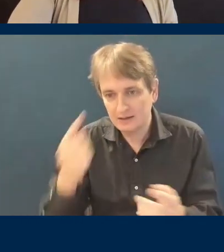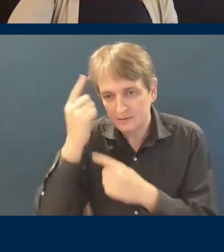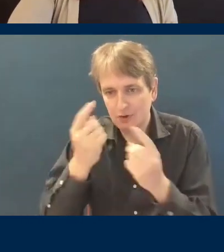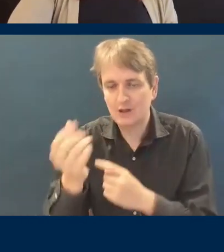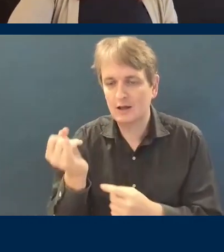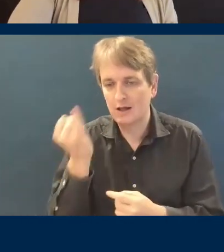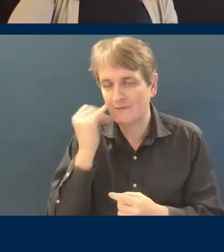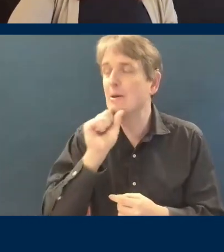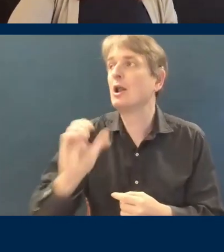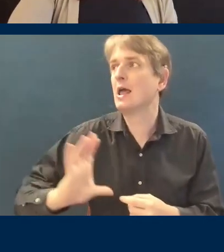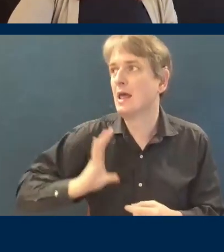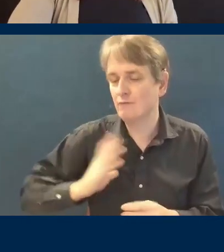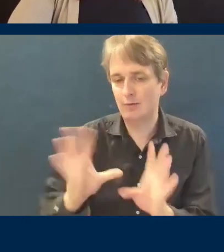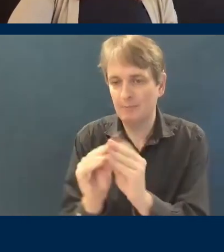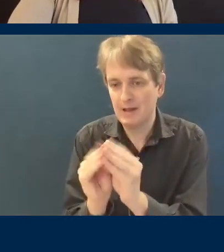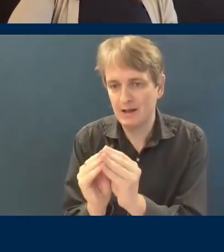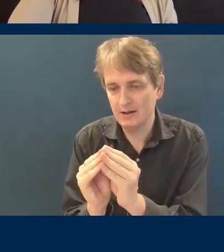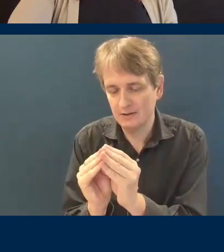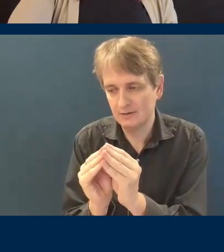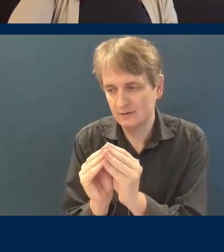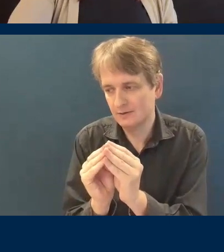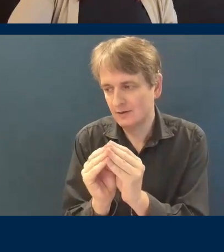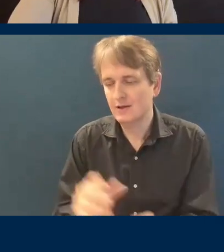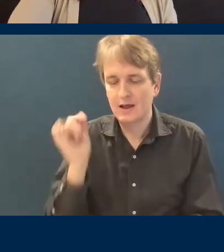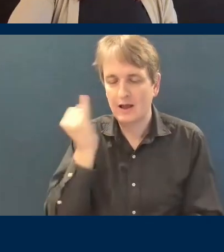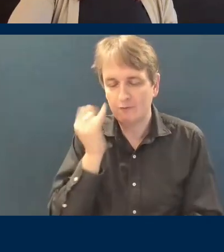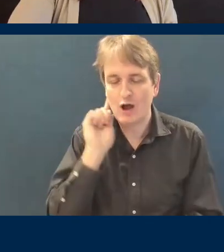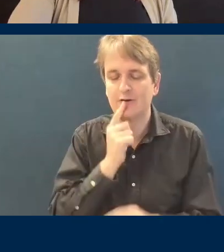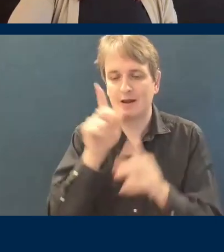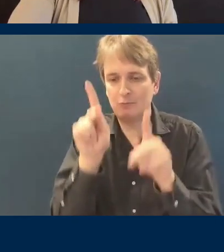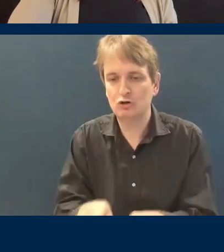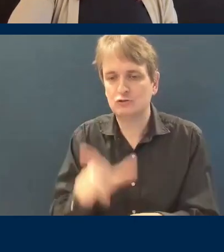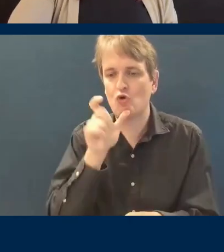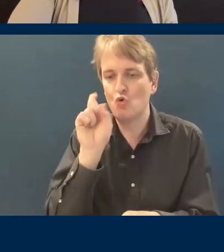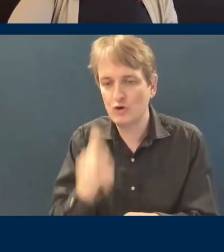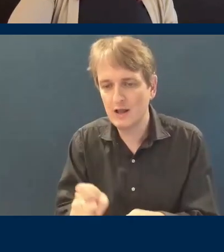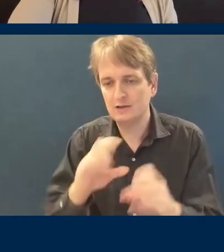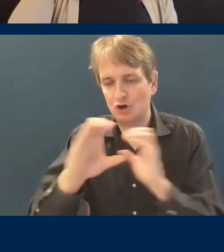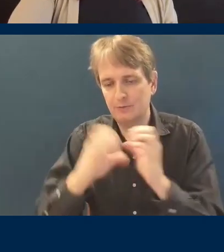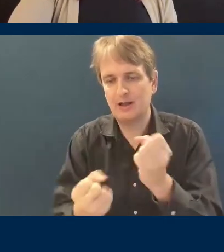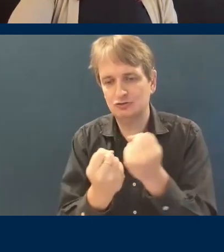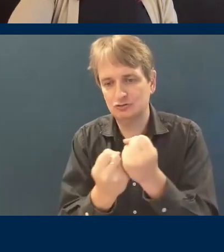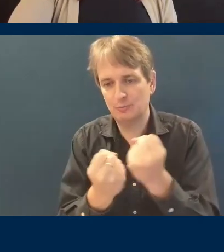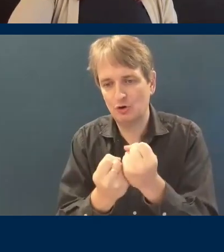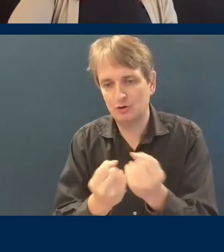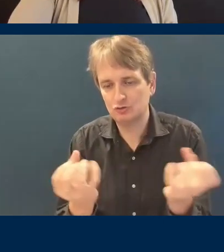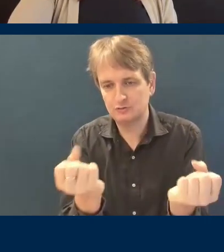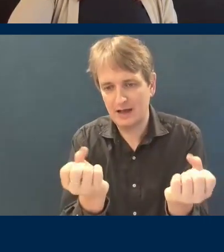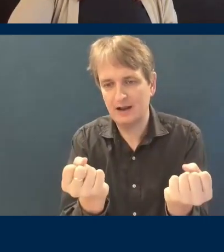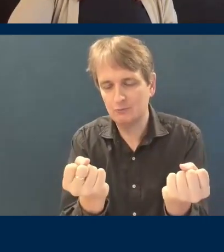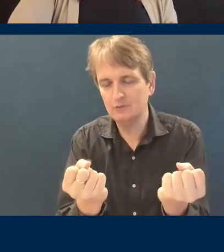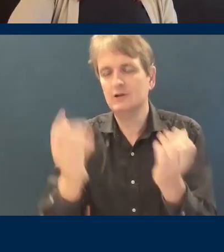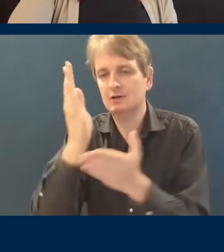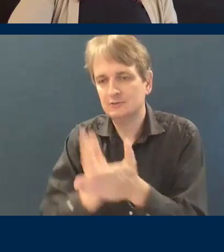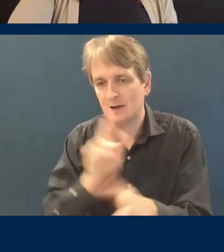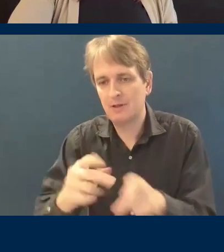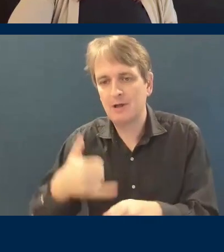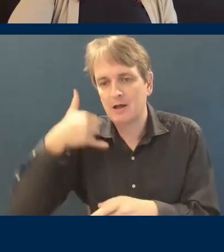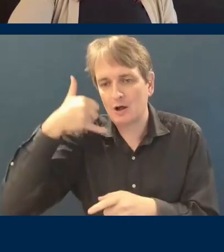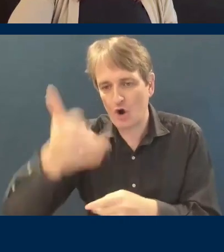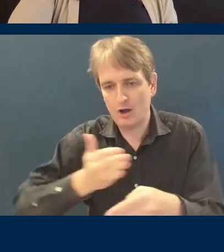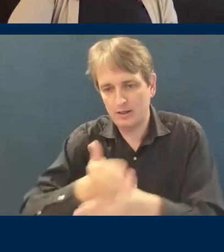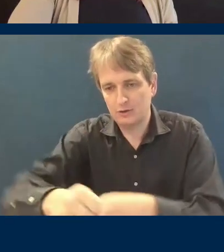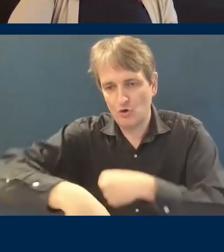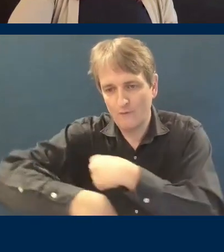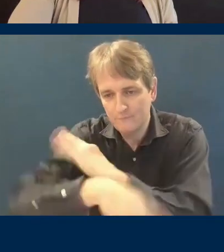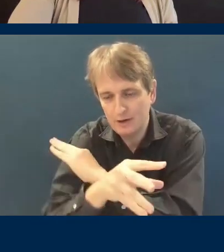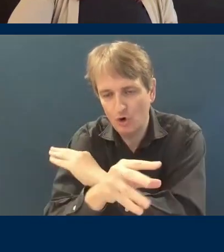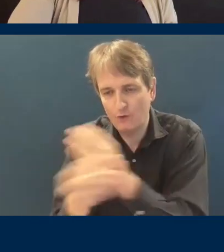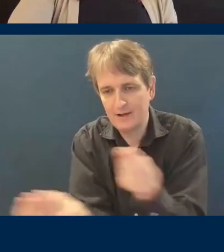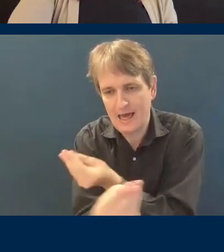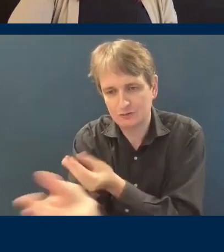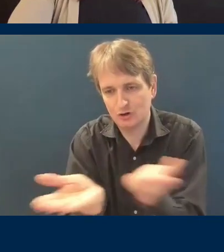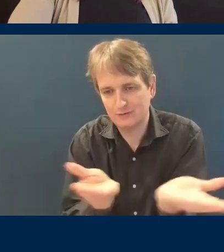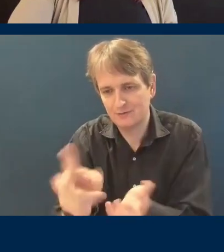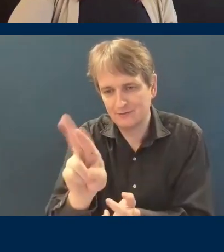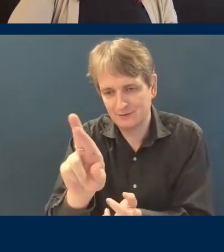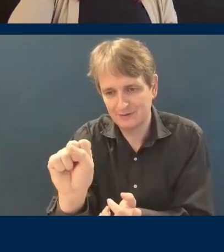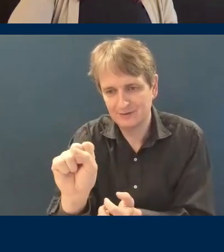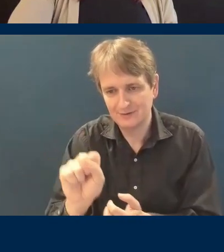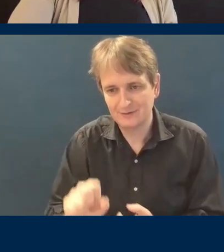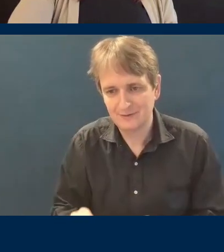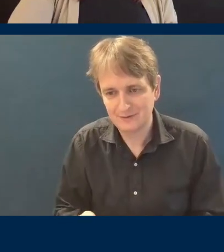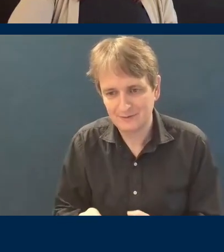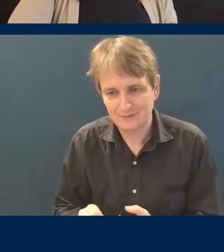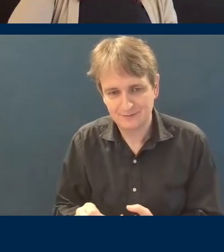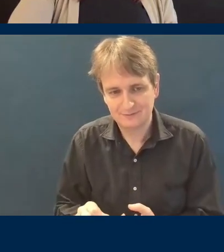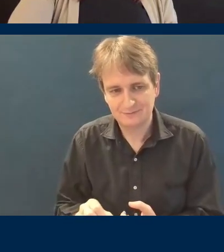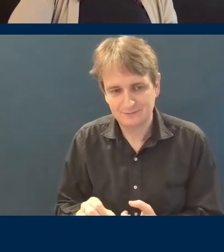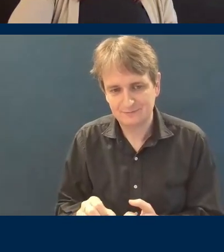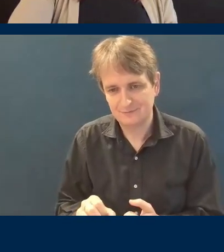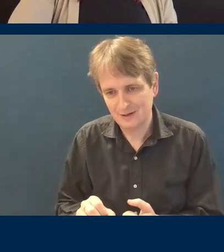Another thing that's important to think about is like a with an informal meeting. If you have a deaf person who needs communication support inside, some people are calling in through the video like our video relay service.